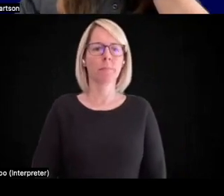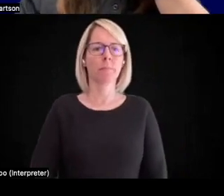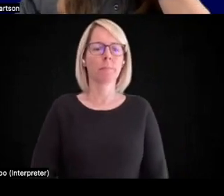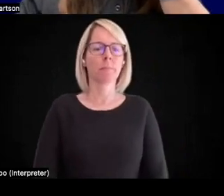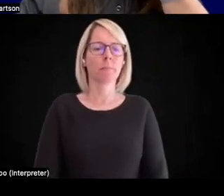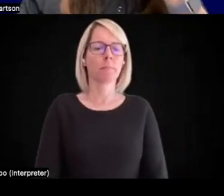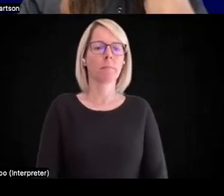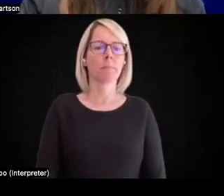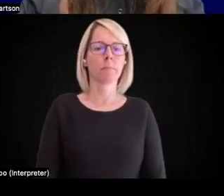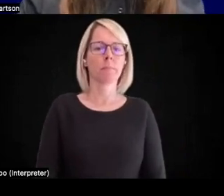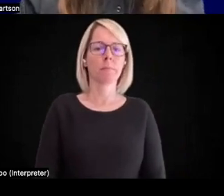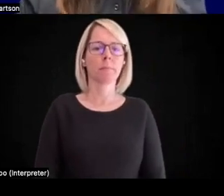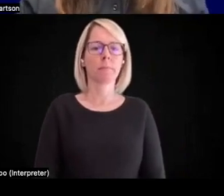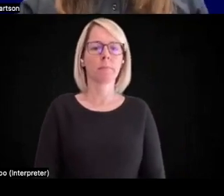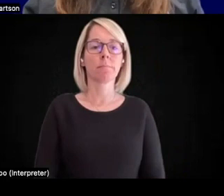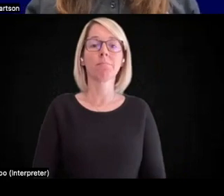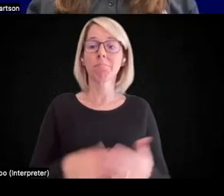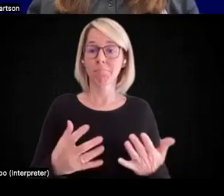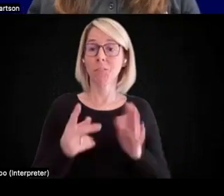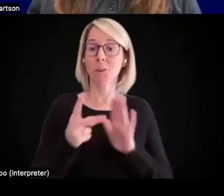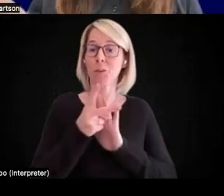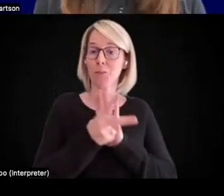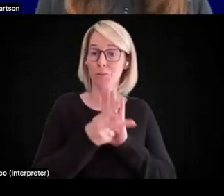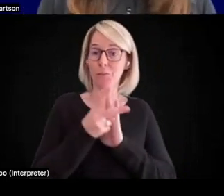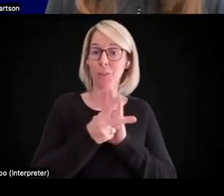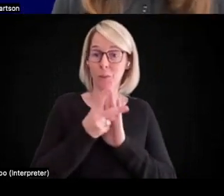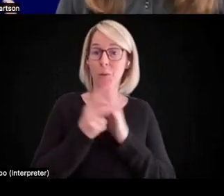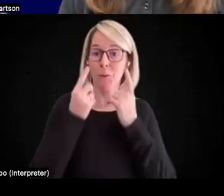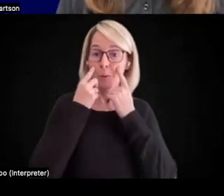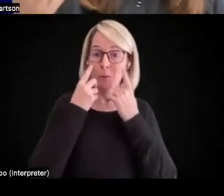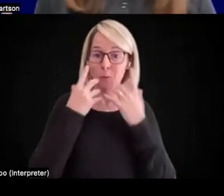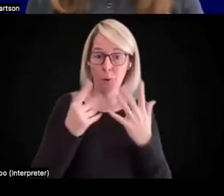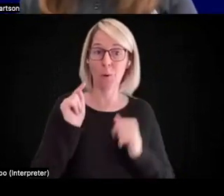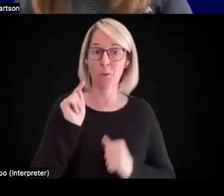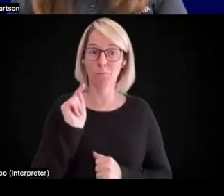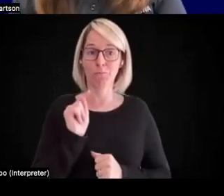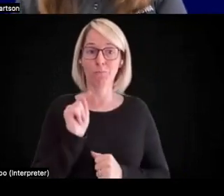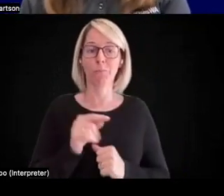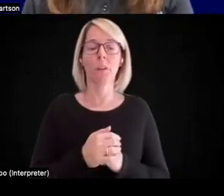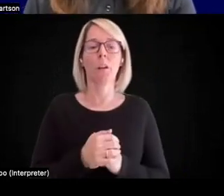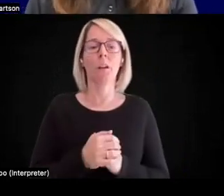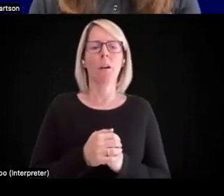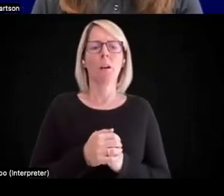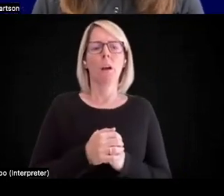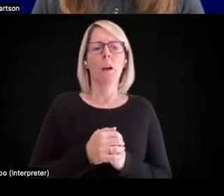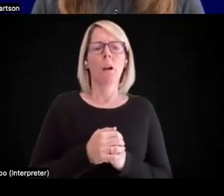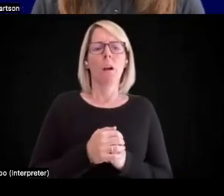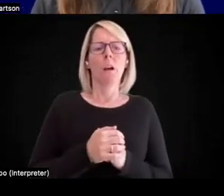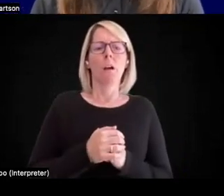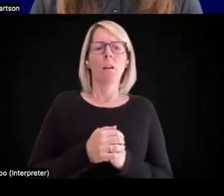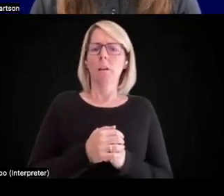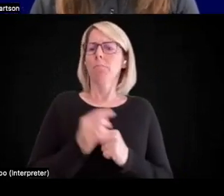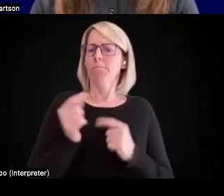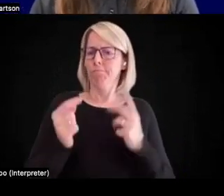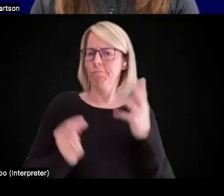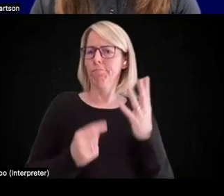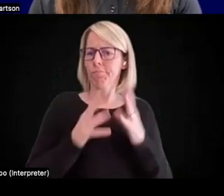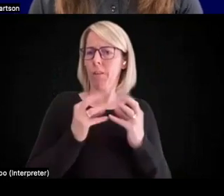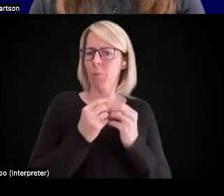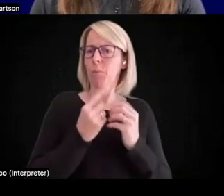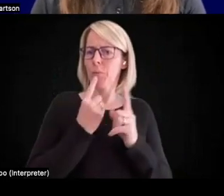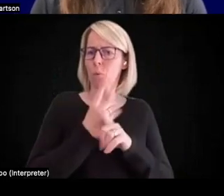The next video is demonstrating a lot of these principles that I've just talked about. So,